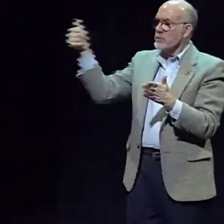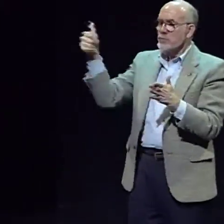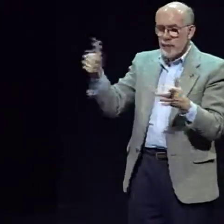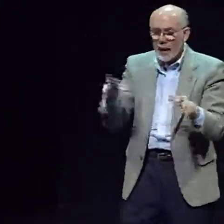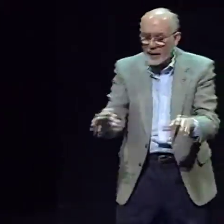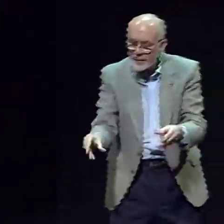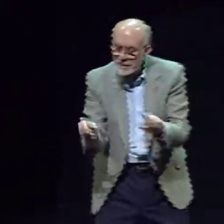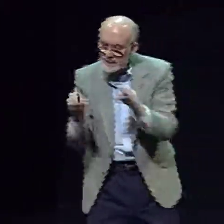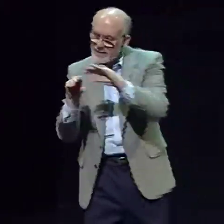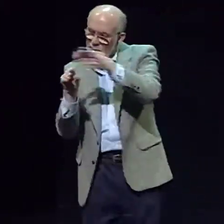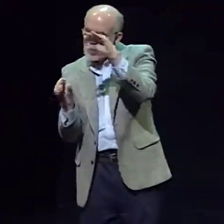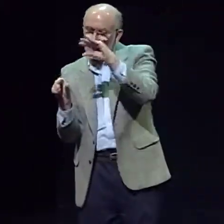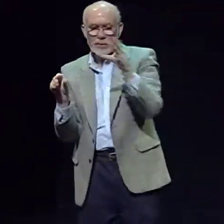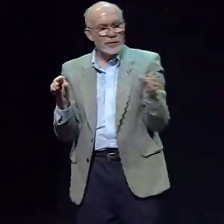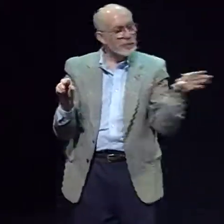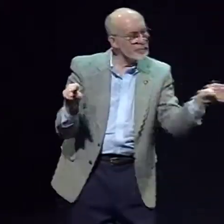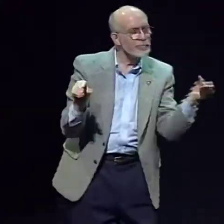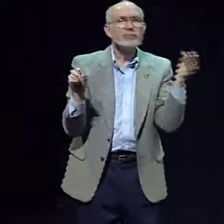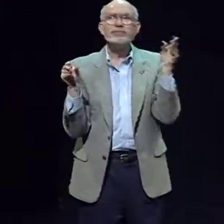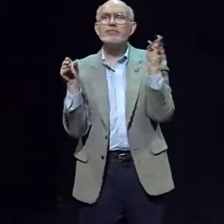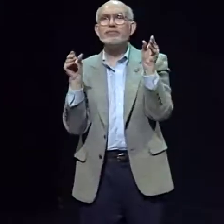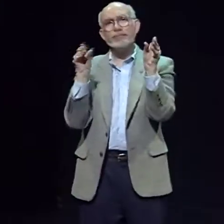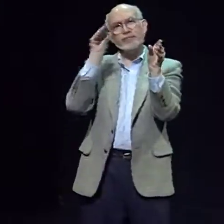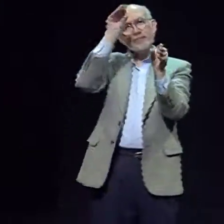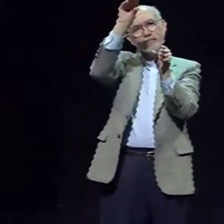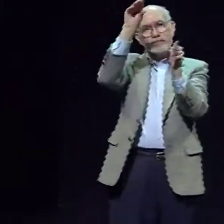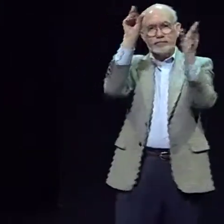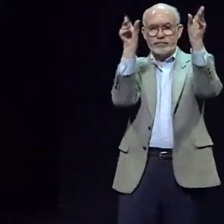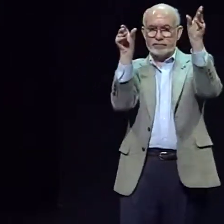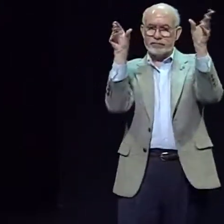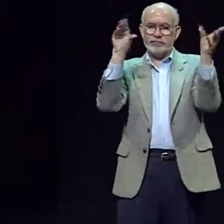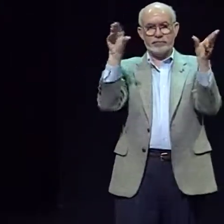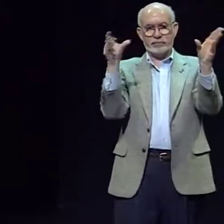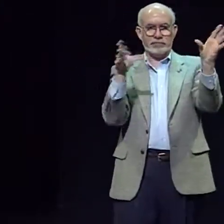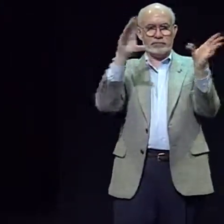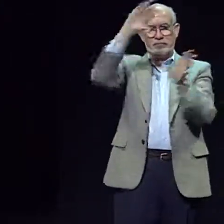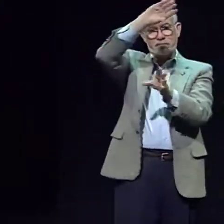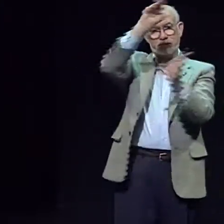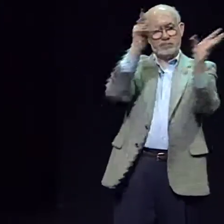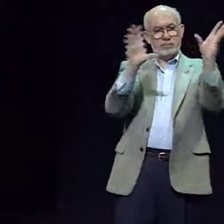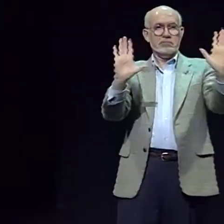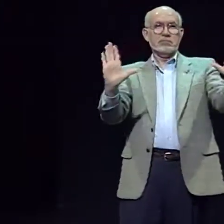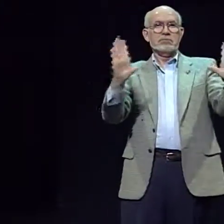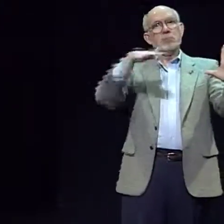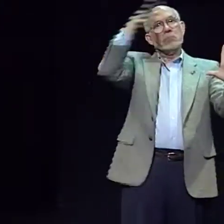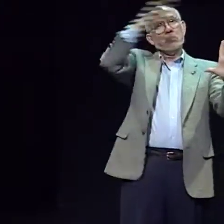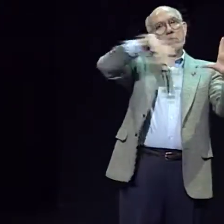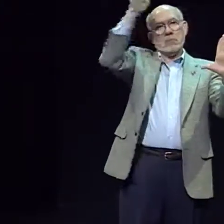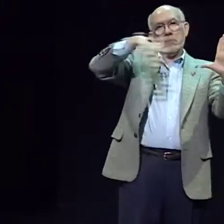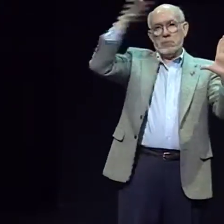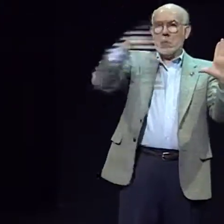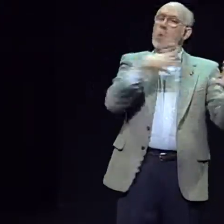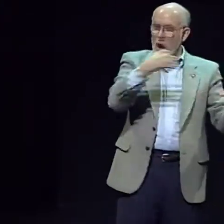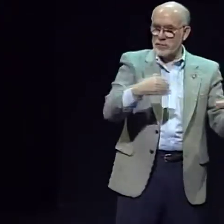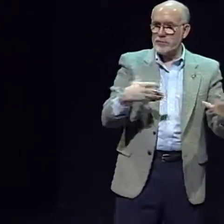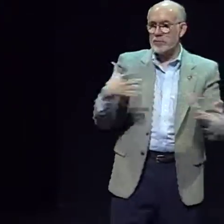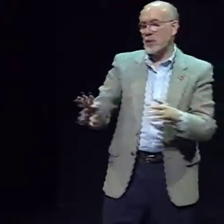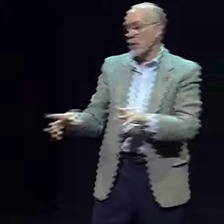THEY HAD TAKEN THE BITS AND PIECES OF THE TRACK AND PLACED THEM ON THE WALL IN AN ARRANGEMENT.